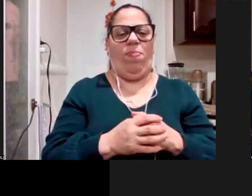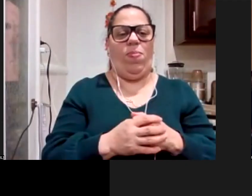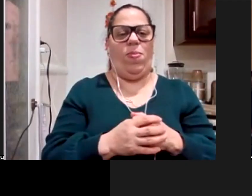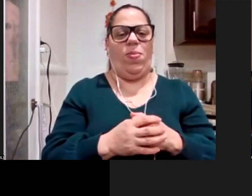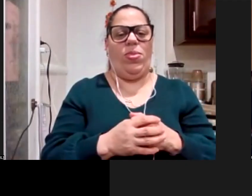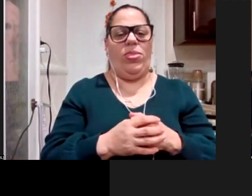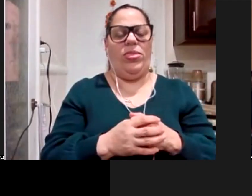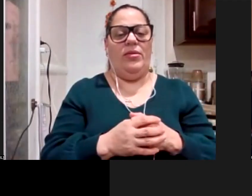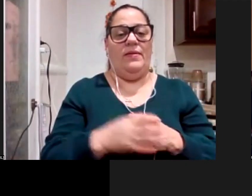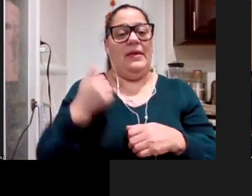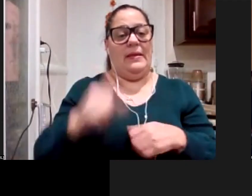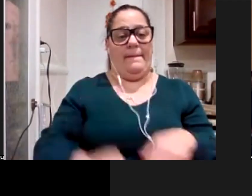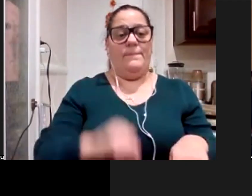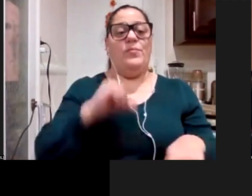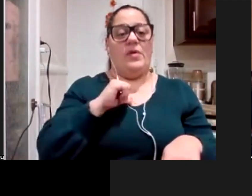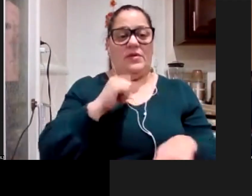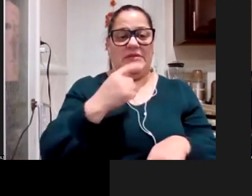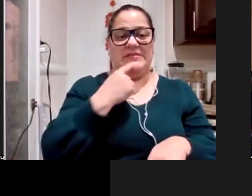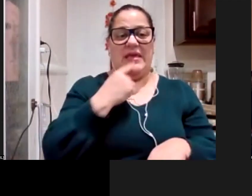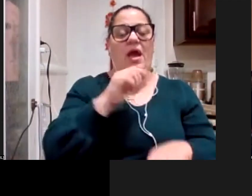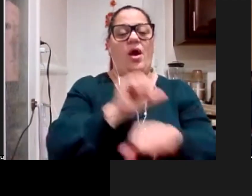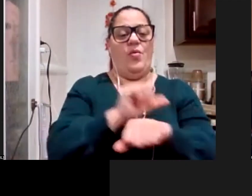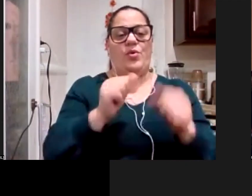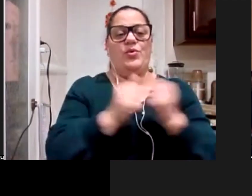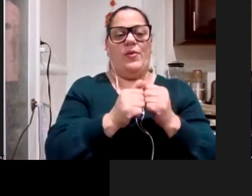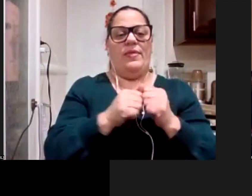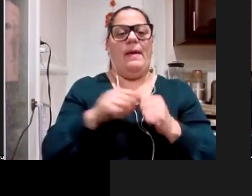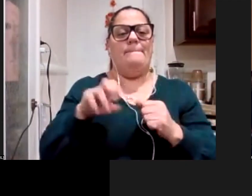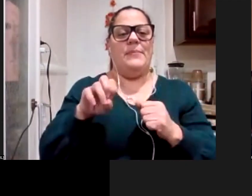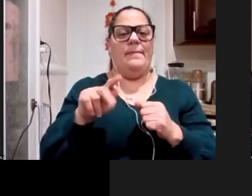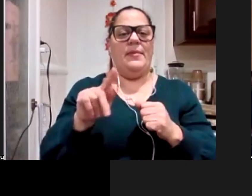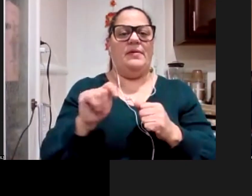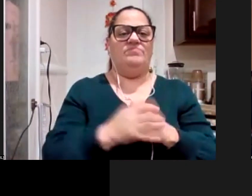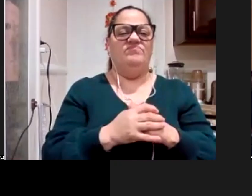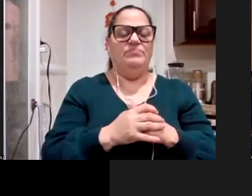and I'm very proud to say that I worked on that. [GROVER] Yeah, I have a a a certain amount of